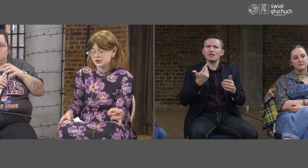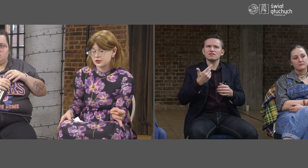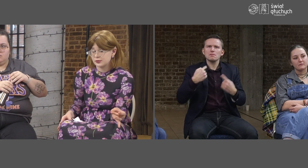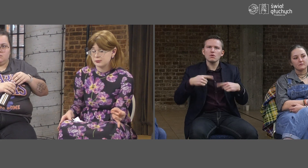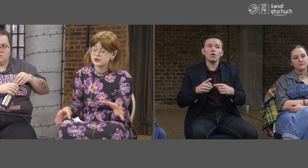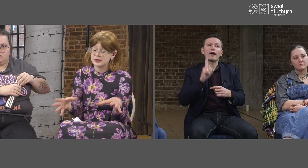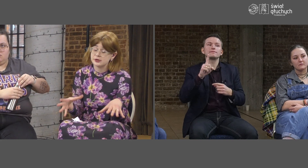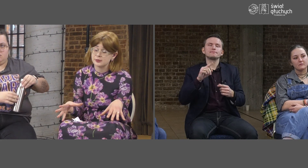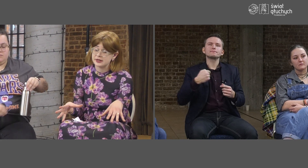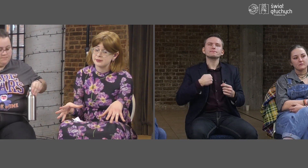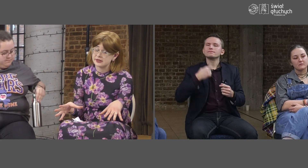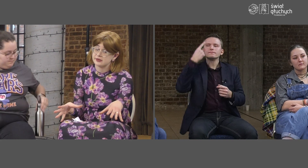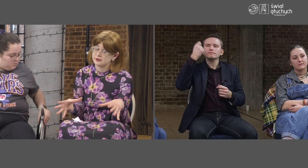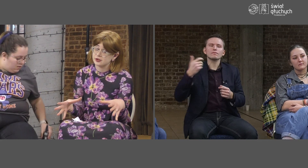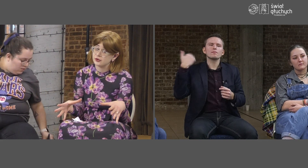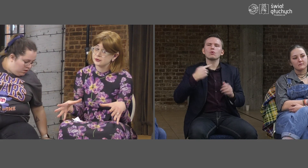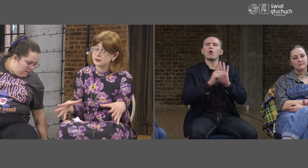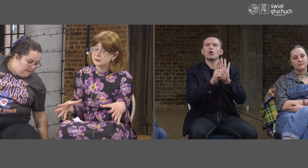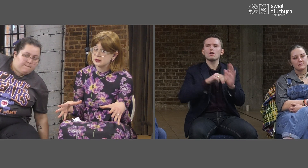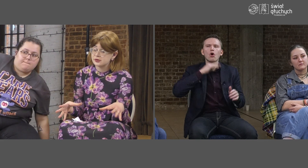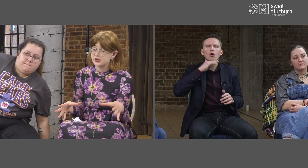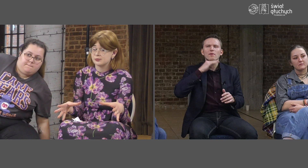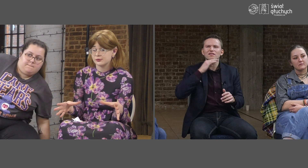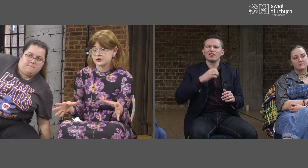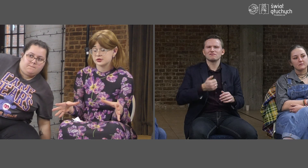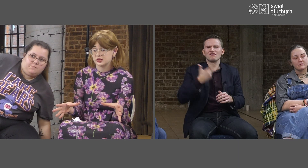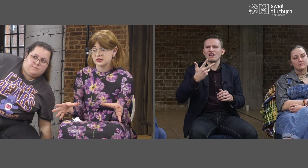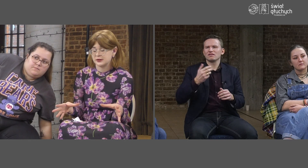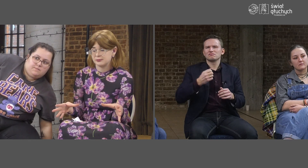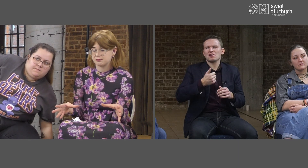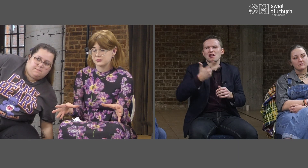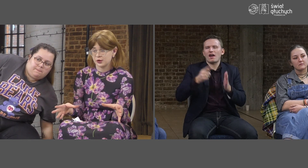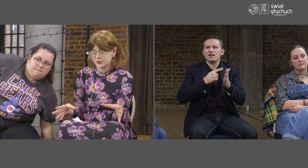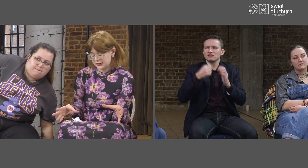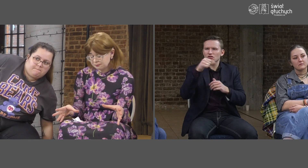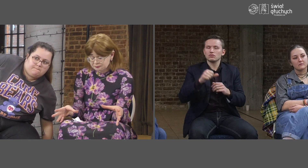going to a speech therapist several times a week to learn to speak properly.